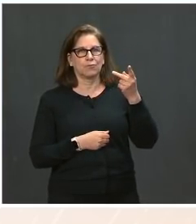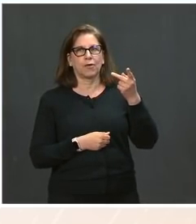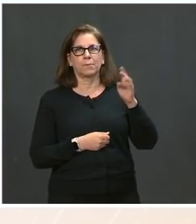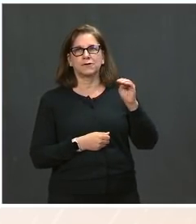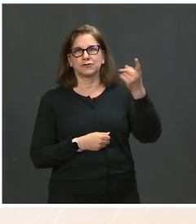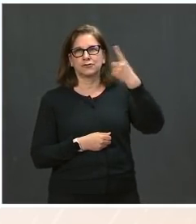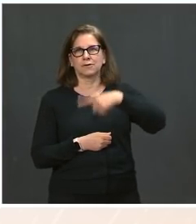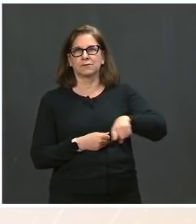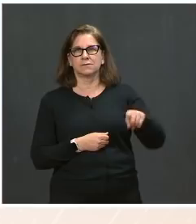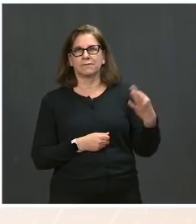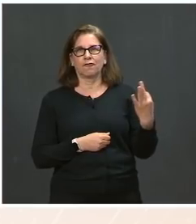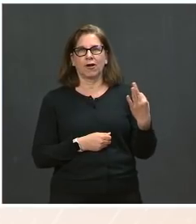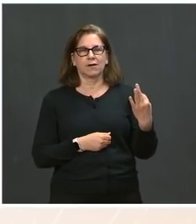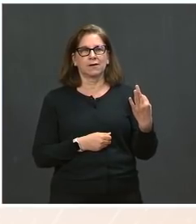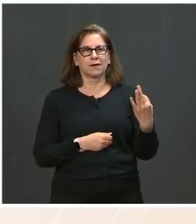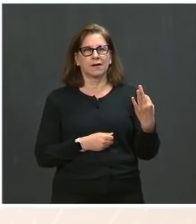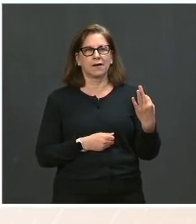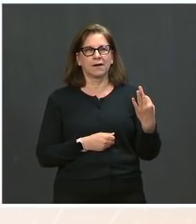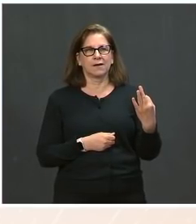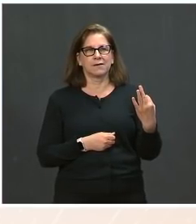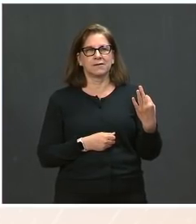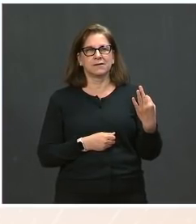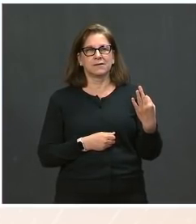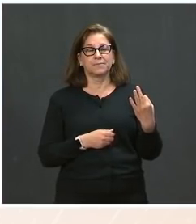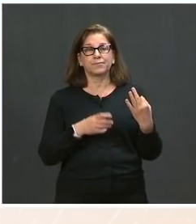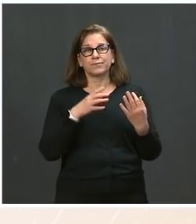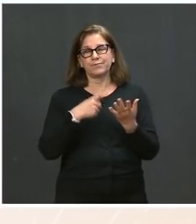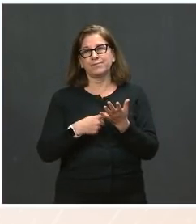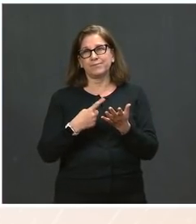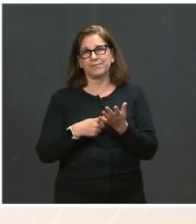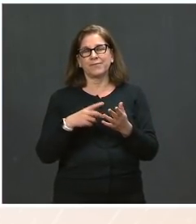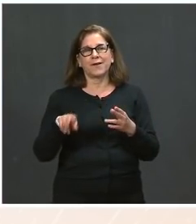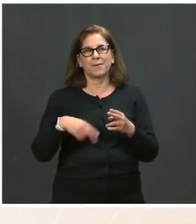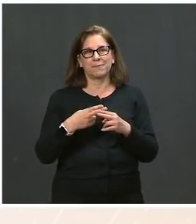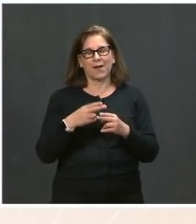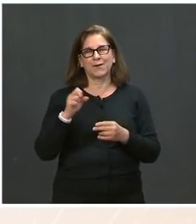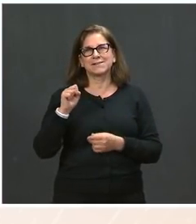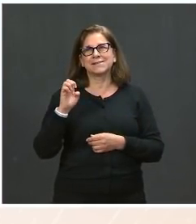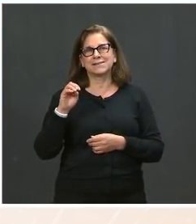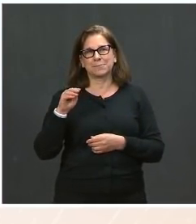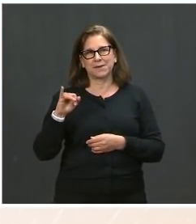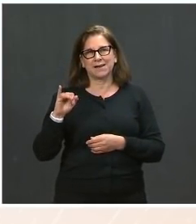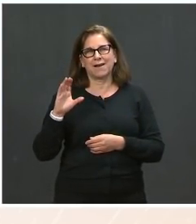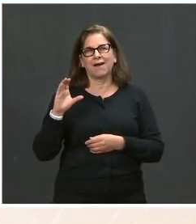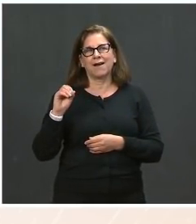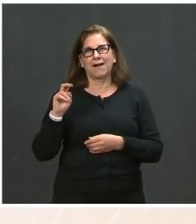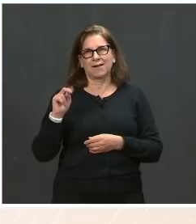to be a part of that discussion, but we're just not going to get ahead of the agenda of that. I expect they'll -- they'll have remarks